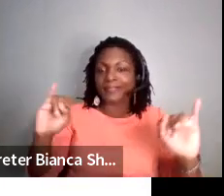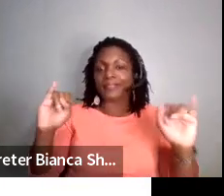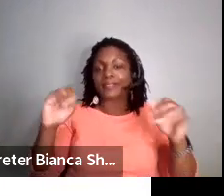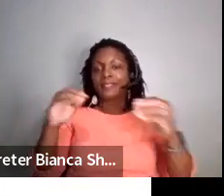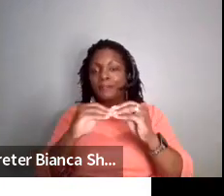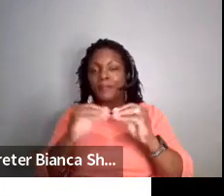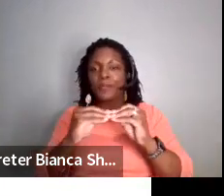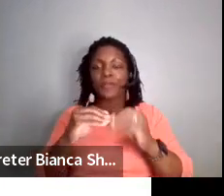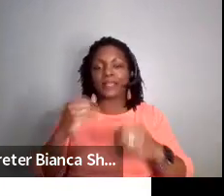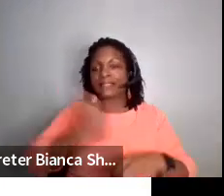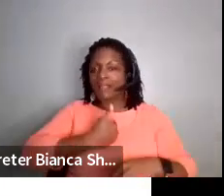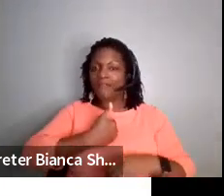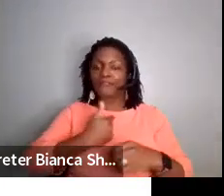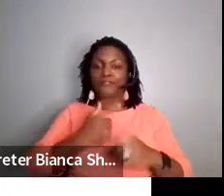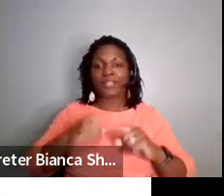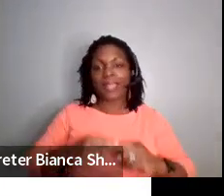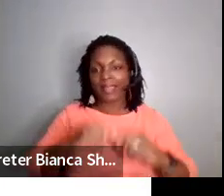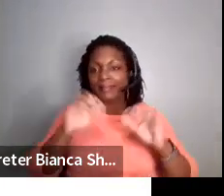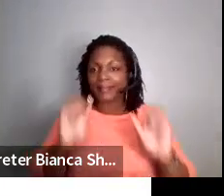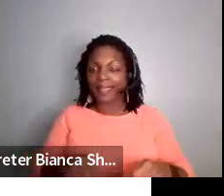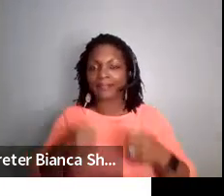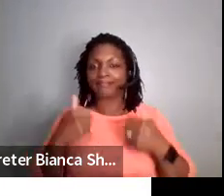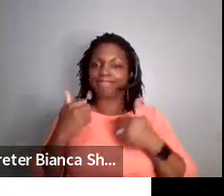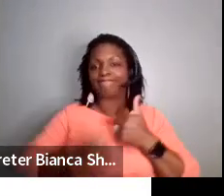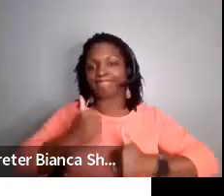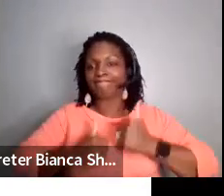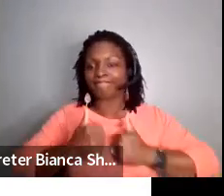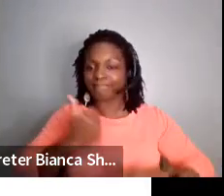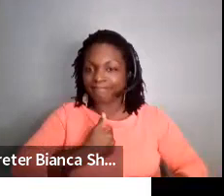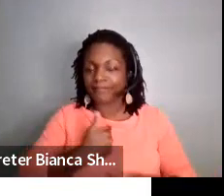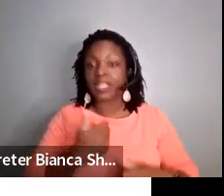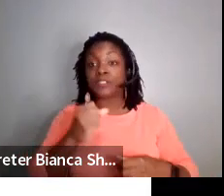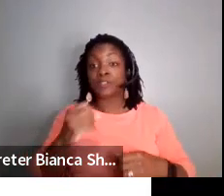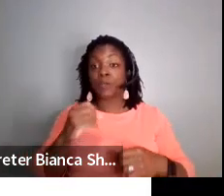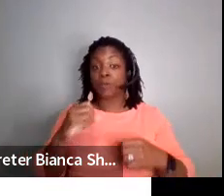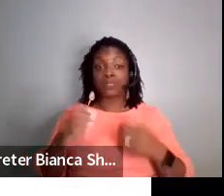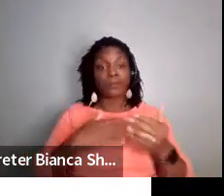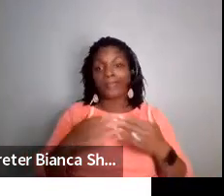So the same principles would apply to anyone, whether they have a disability or not.